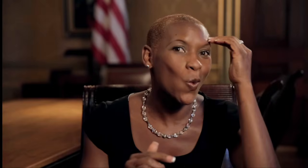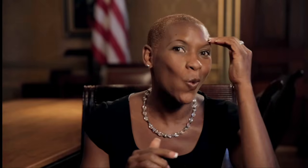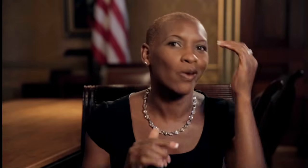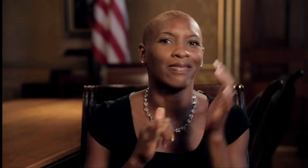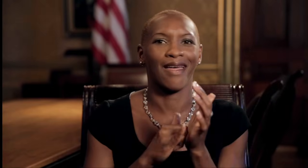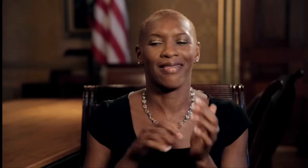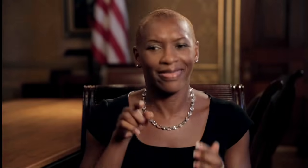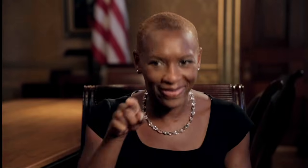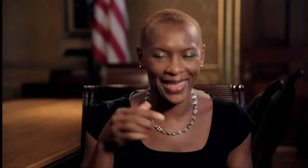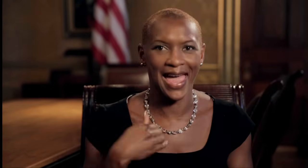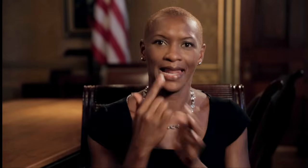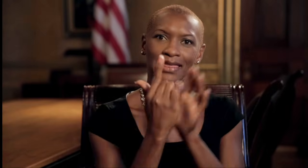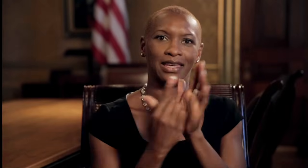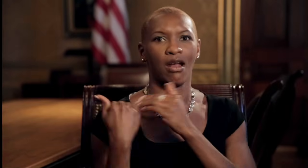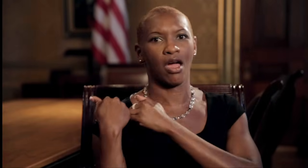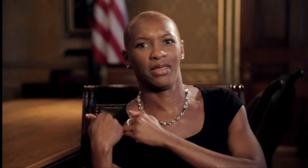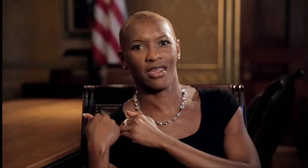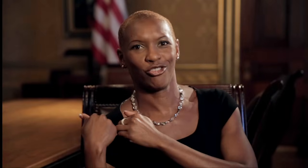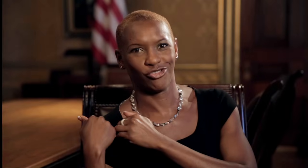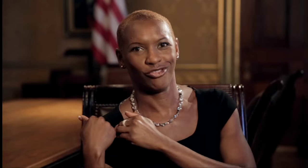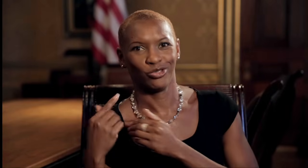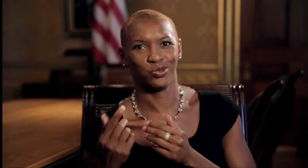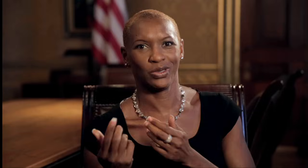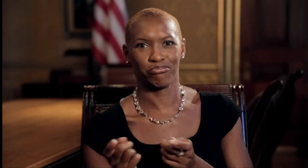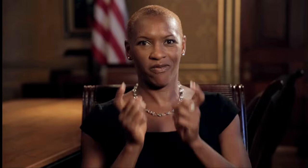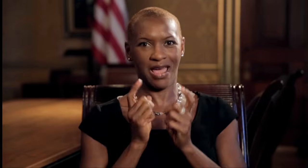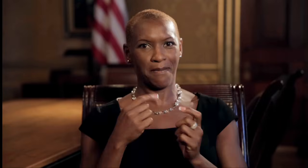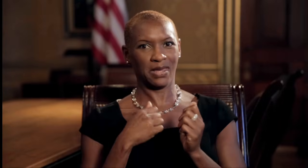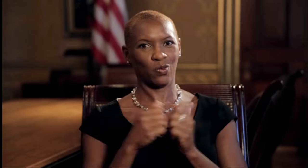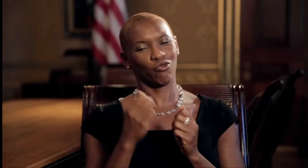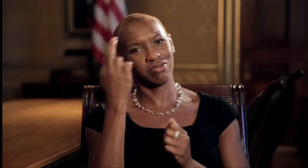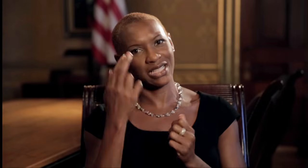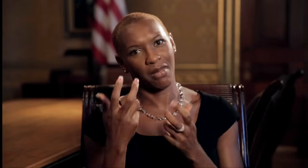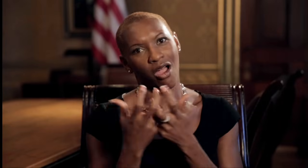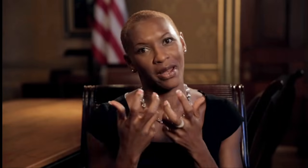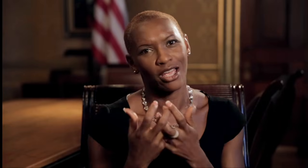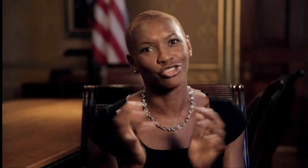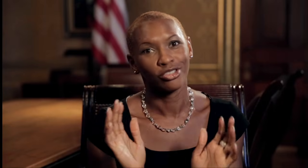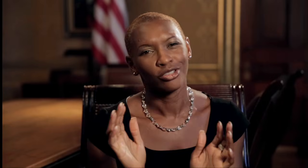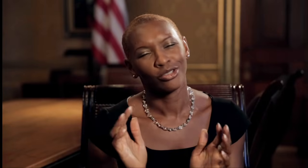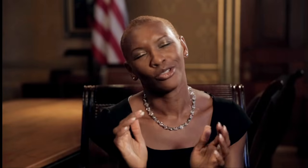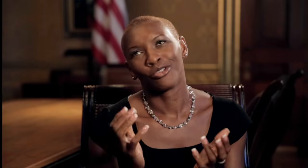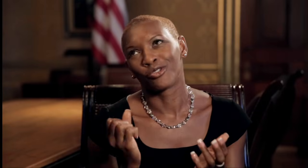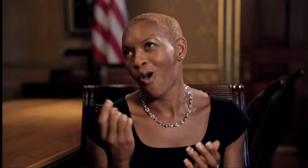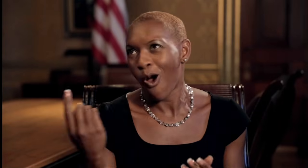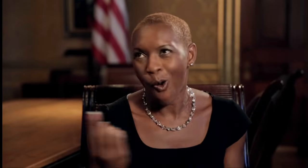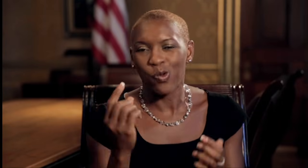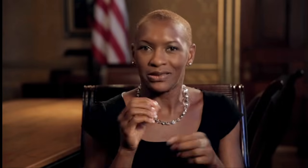know that they had legal obligations to provide me with reasonable accommodation.